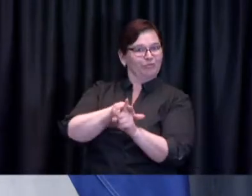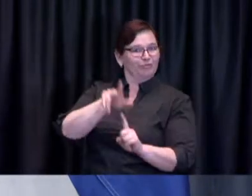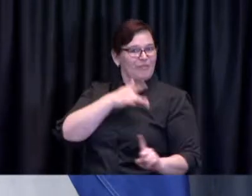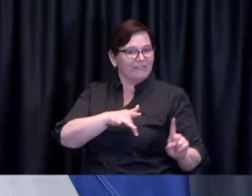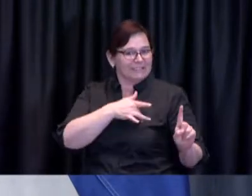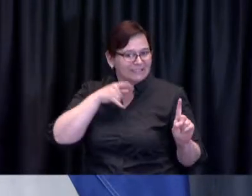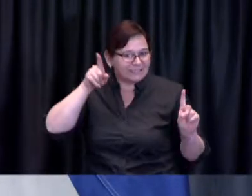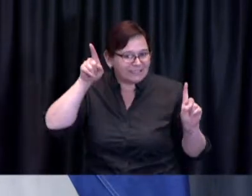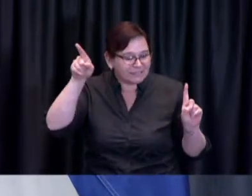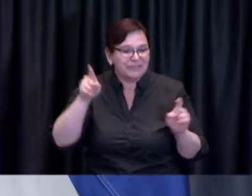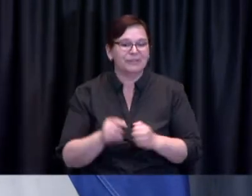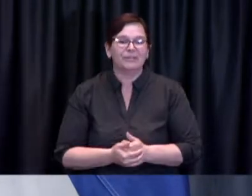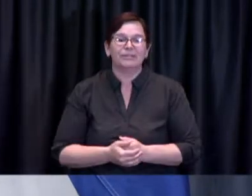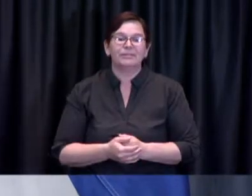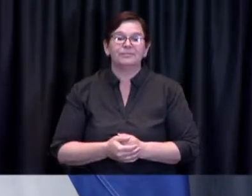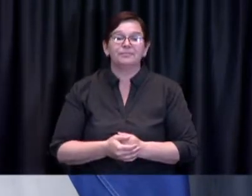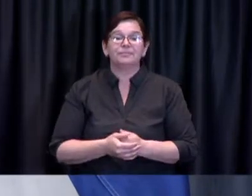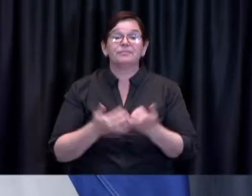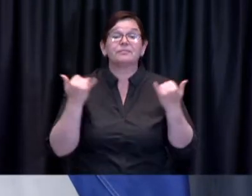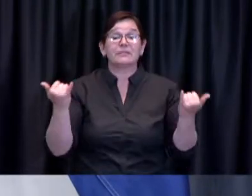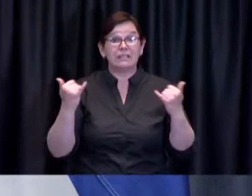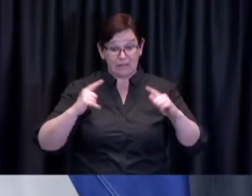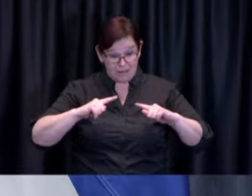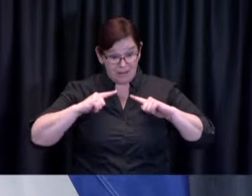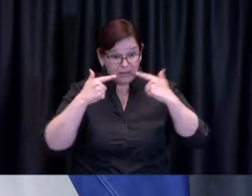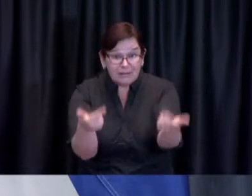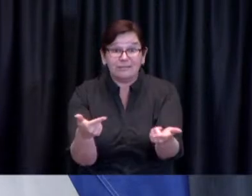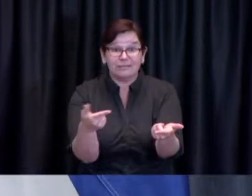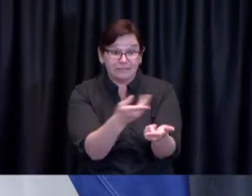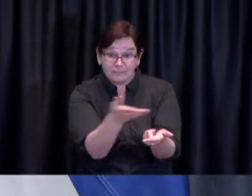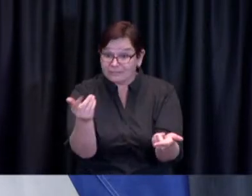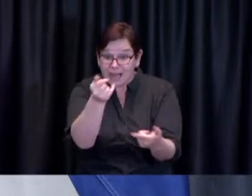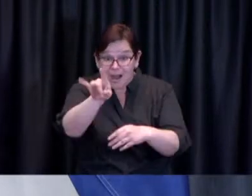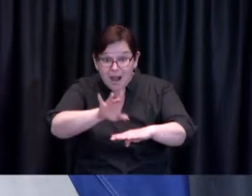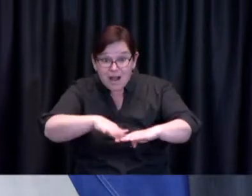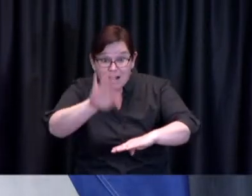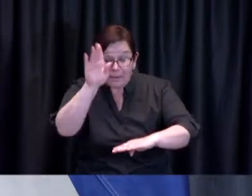numbers of people who are eligible which we support we are working to get everyone vaccinated